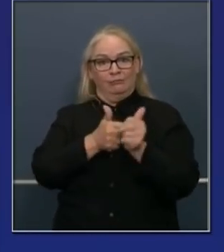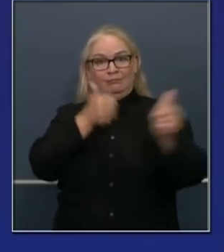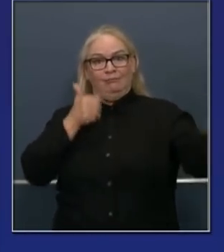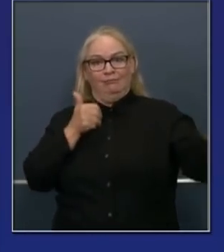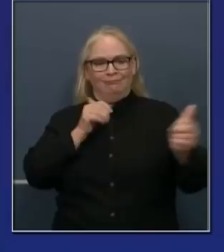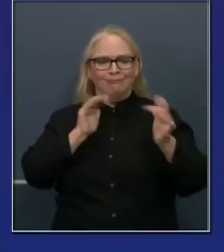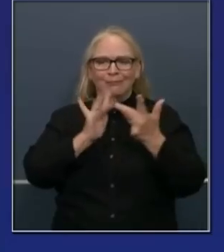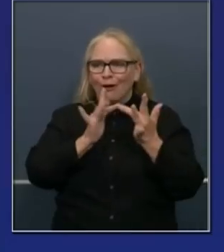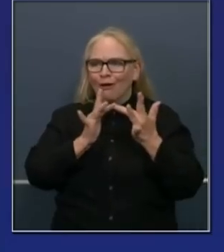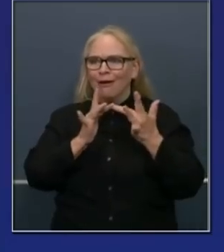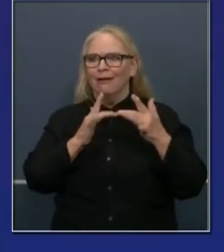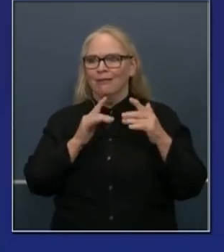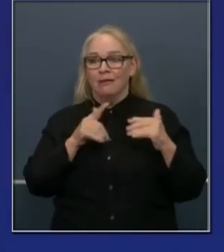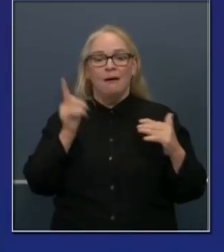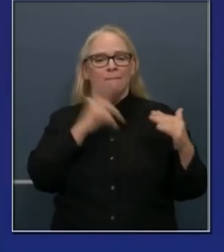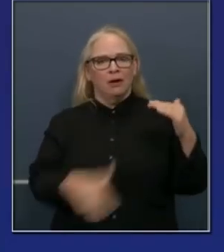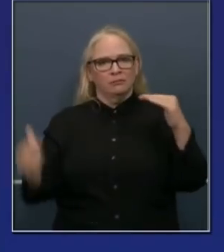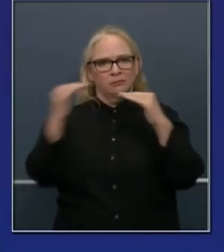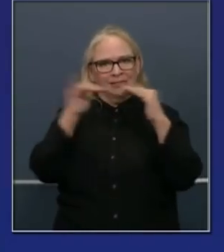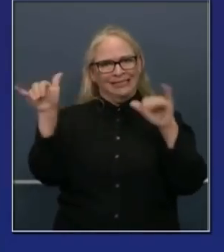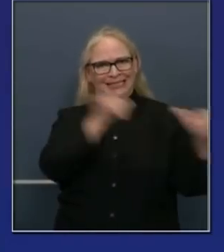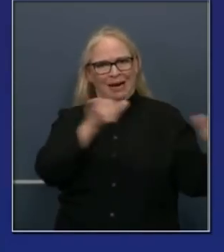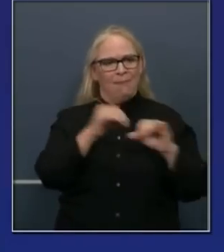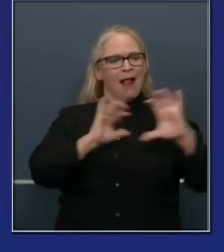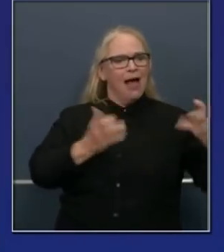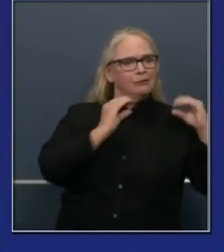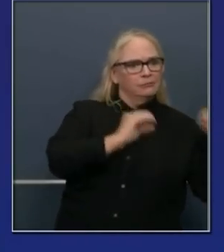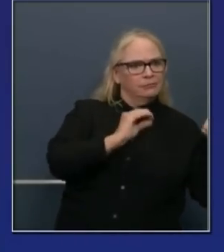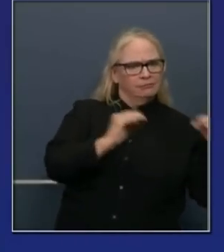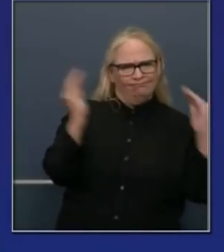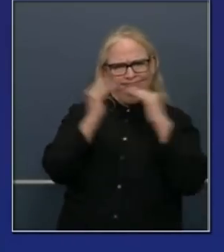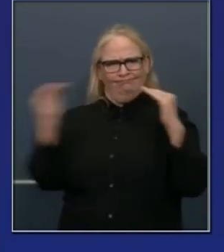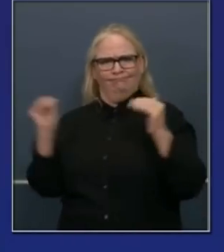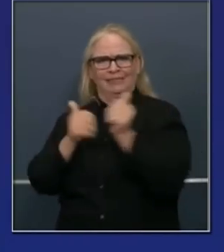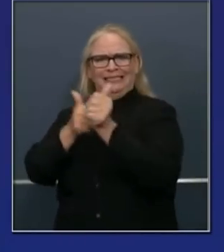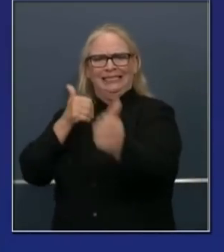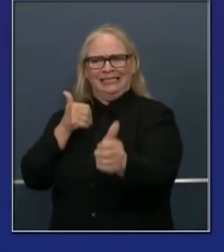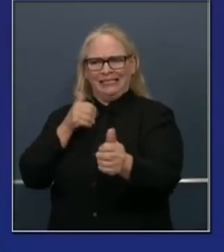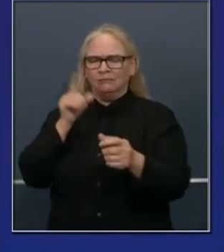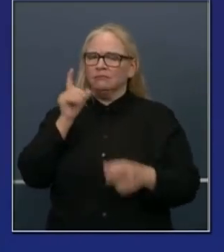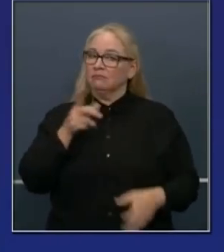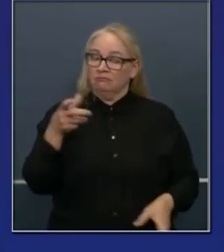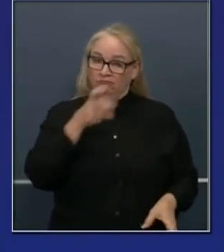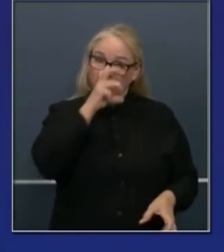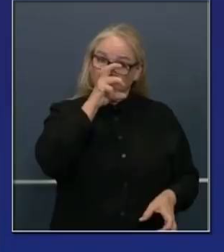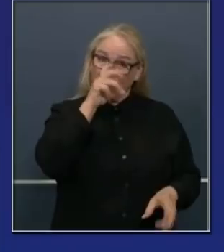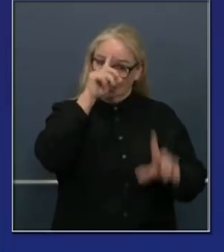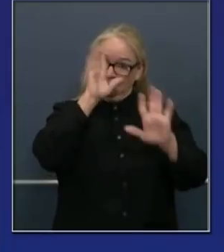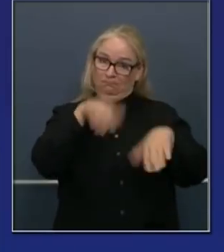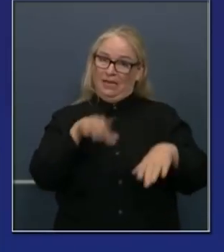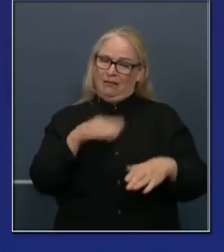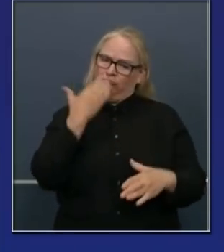FOUNDATIONAL IF WE'RE GOING TO HAVE DISTANCE LEARNING, AND WE WILL, TO MAKE SURE WE ADDRESS EQUITY, THE DIVIDE, AND IT'S